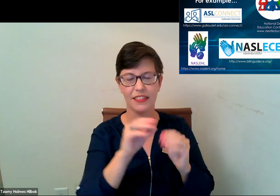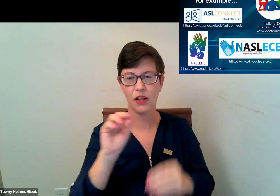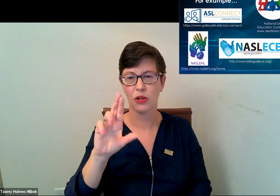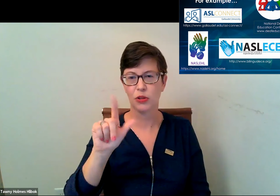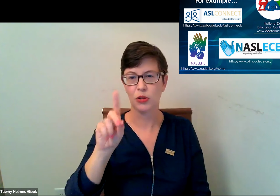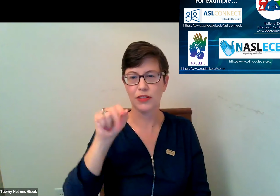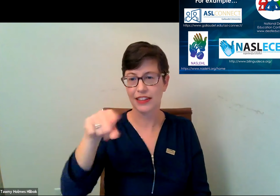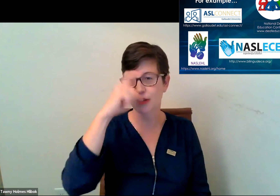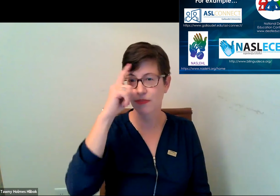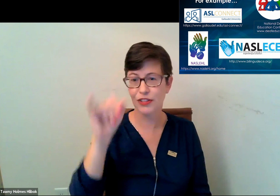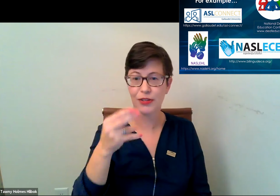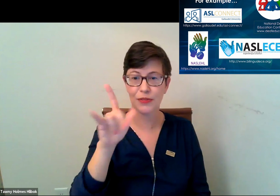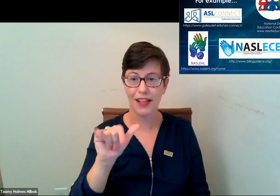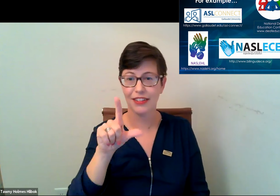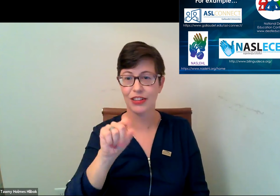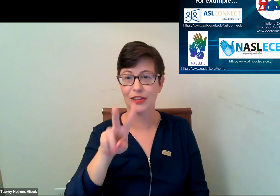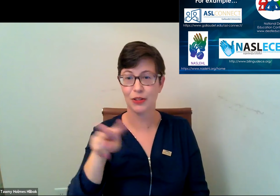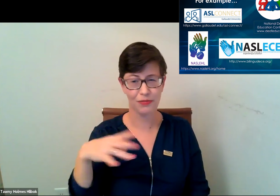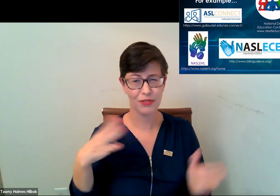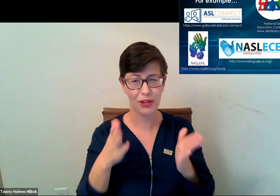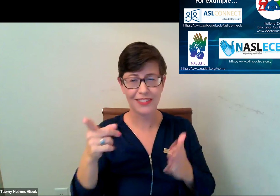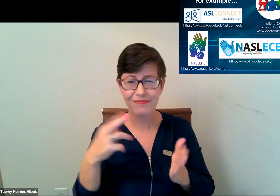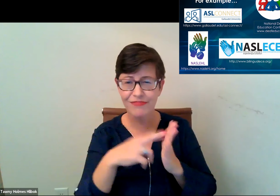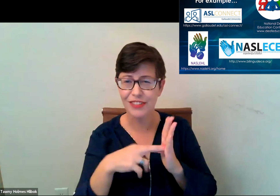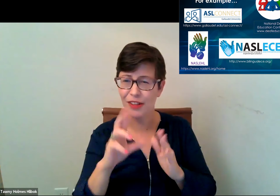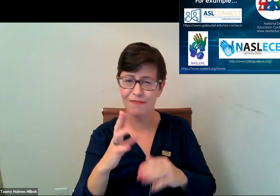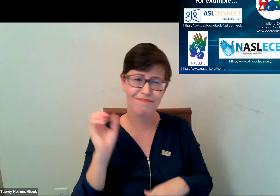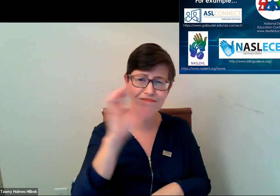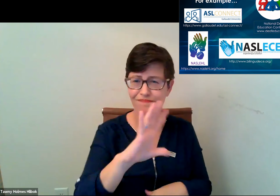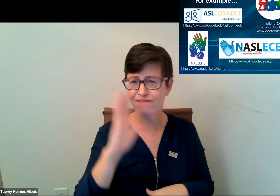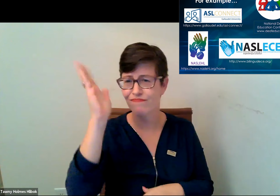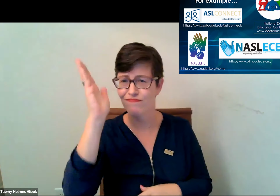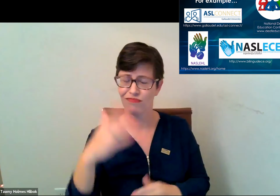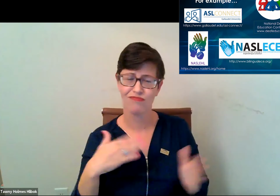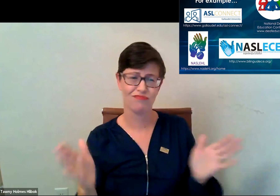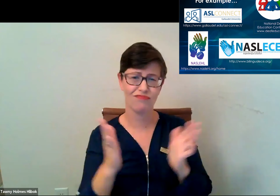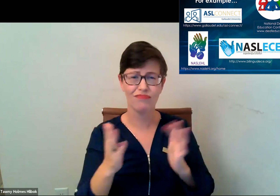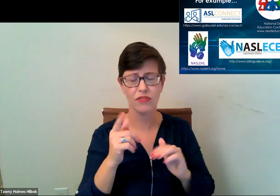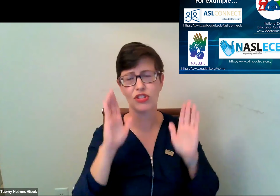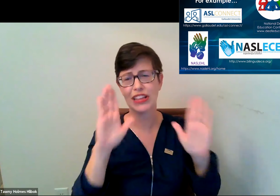We have www dot deaf education.us for the national deaf education conference